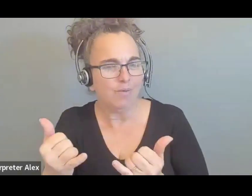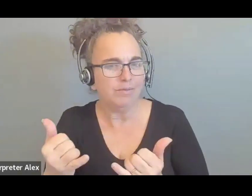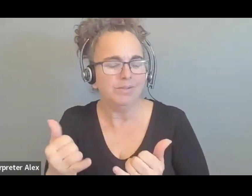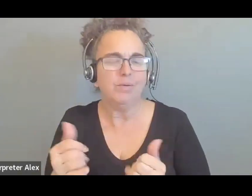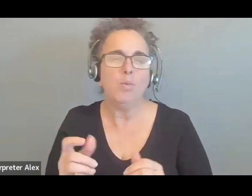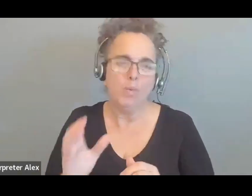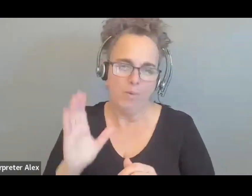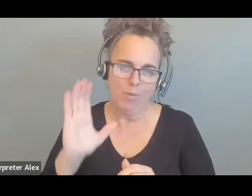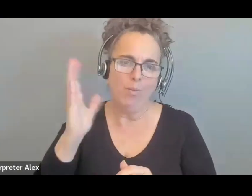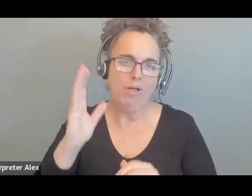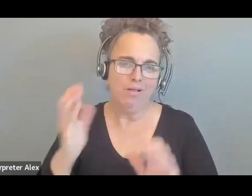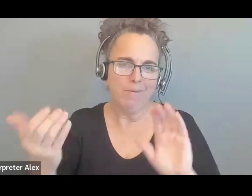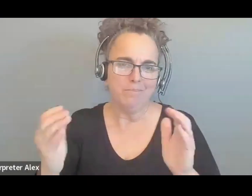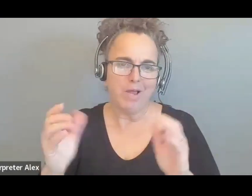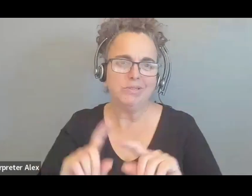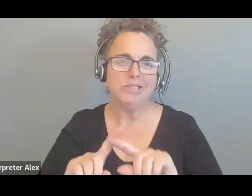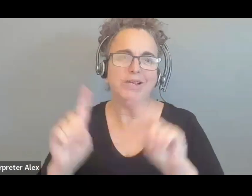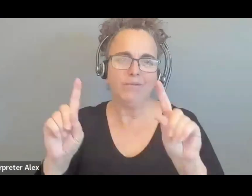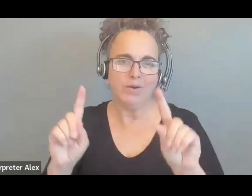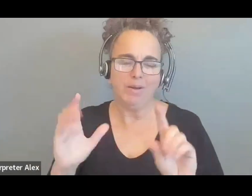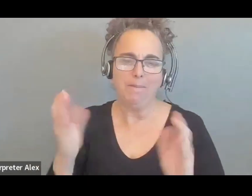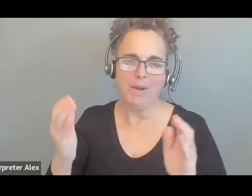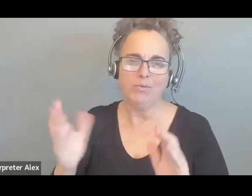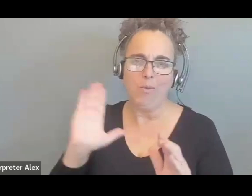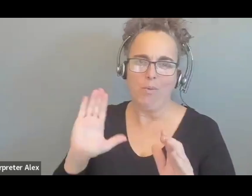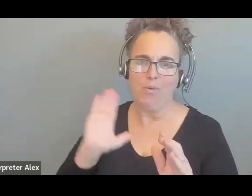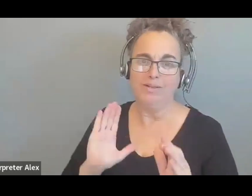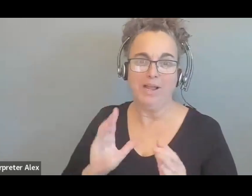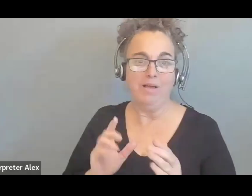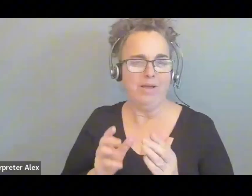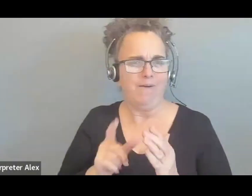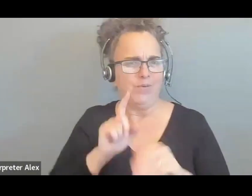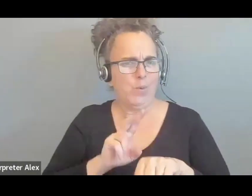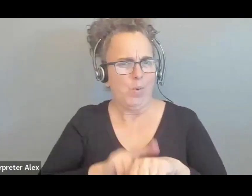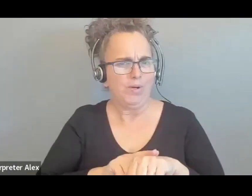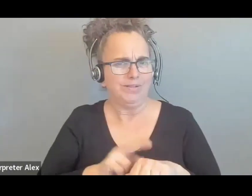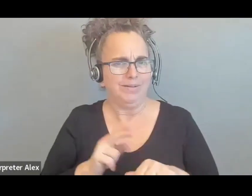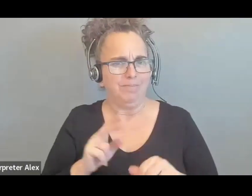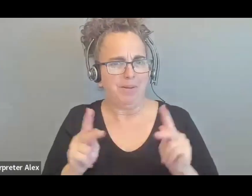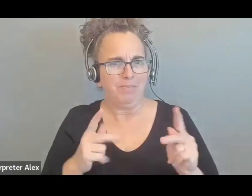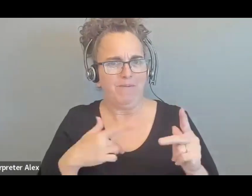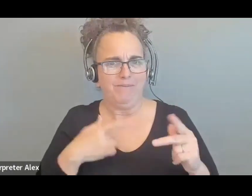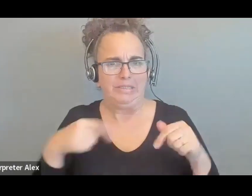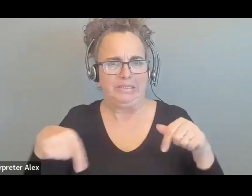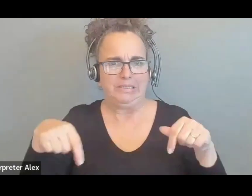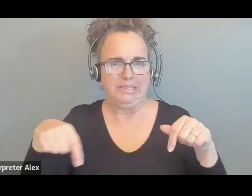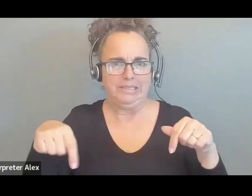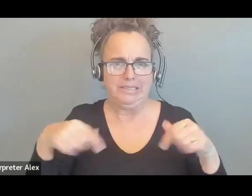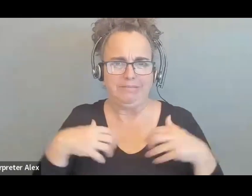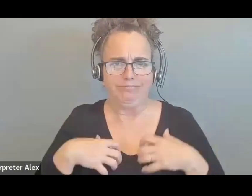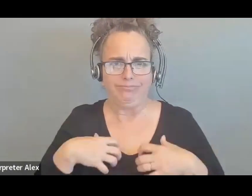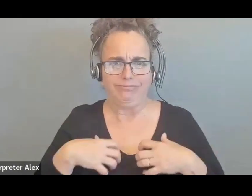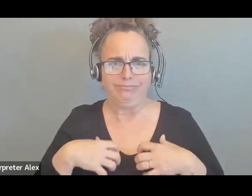I think that it can feel intimidating to be kind of on the precipice